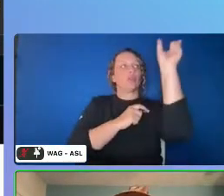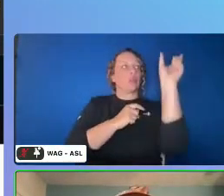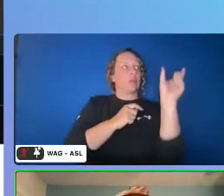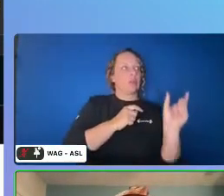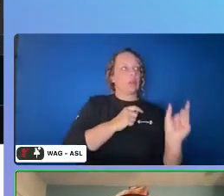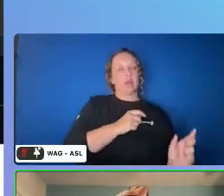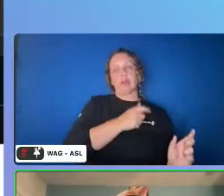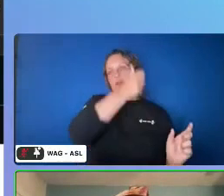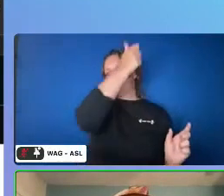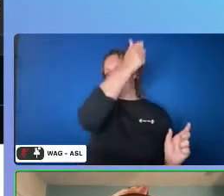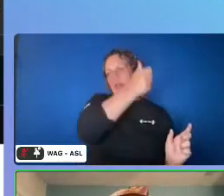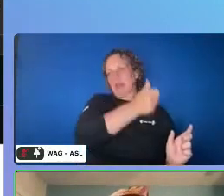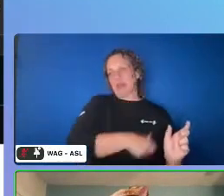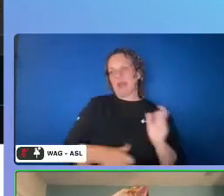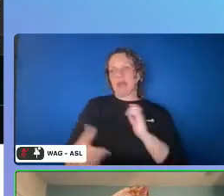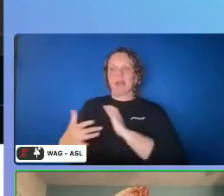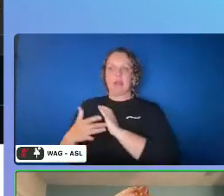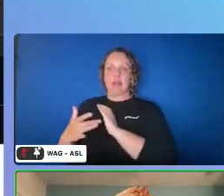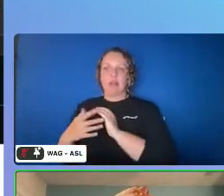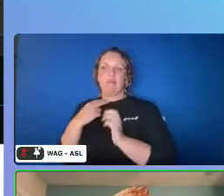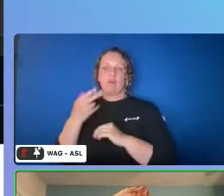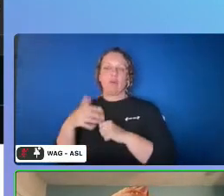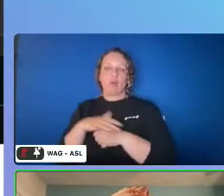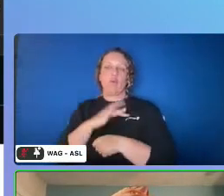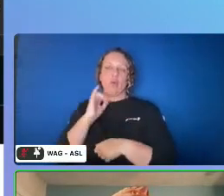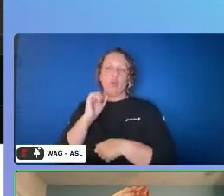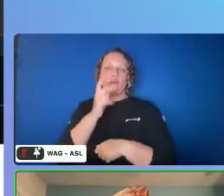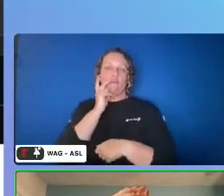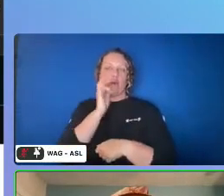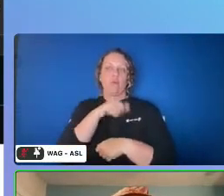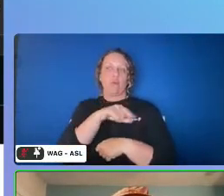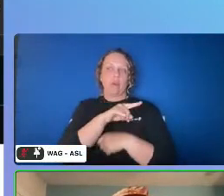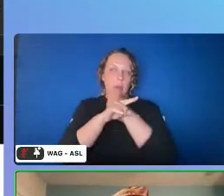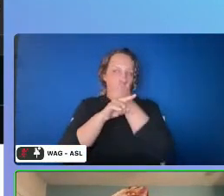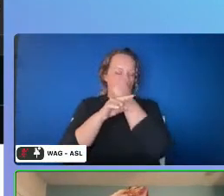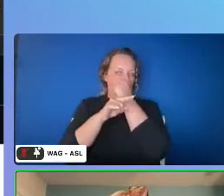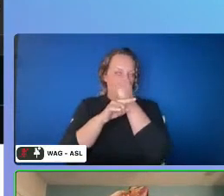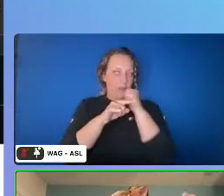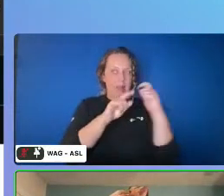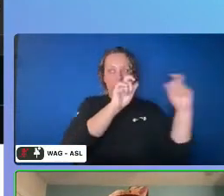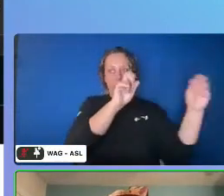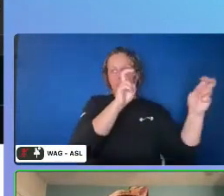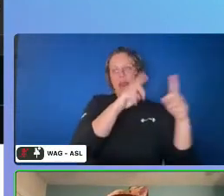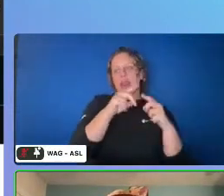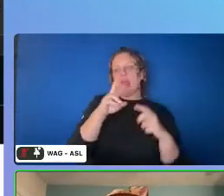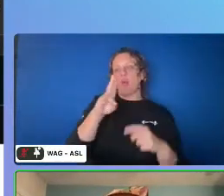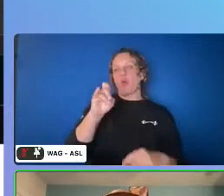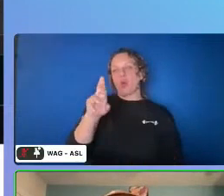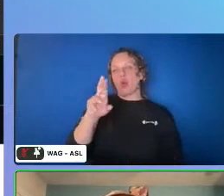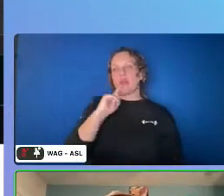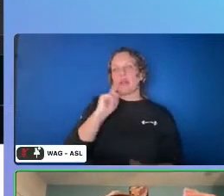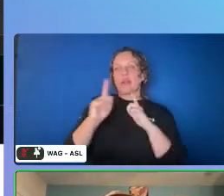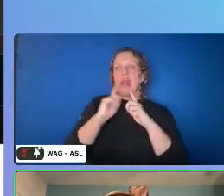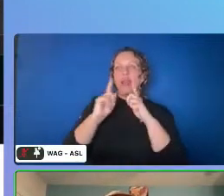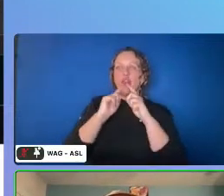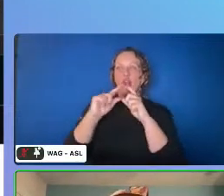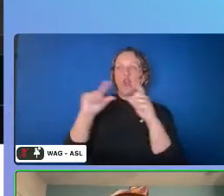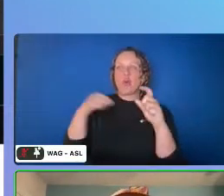certain assistive technologies like voiceover will let you view the headings in like a rotor, a little dialogue. And so we wanna make sure that those headings